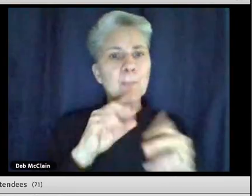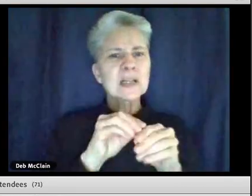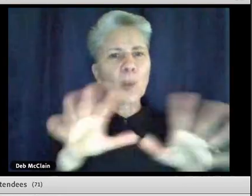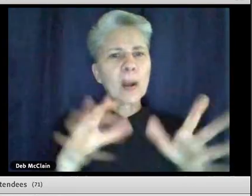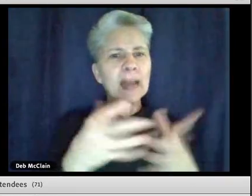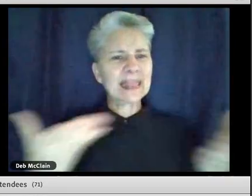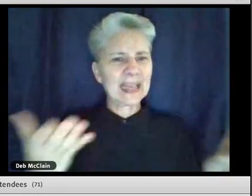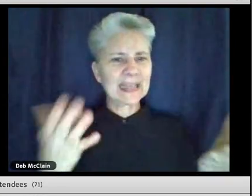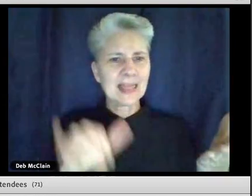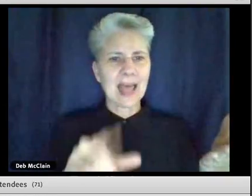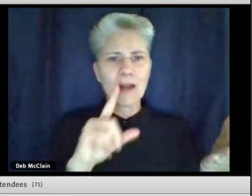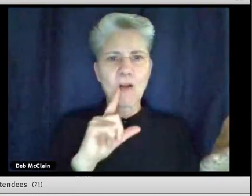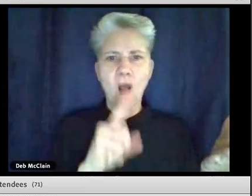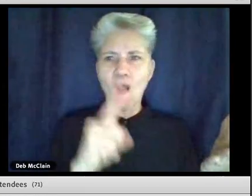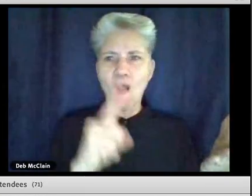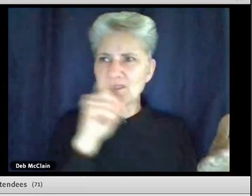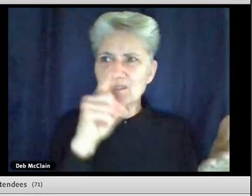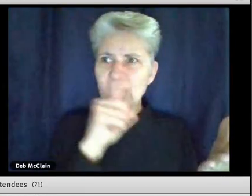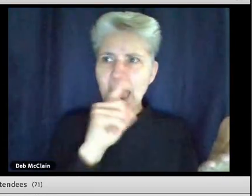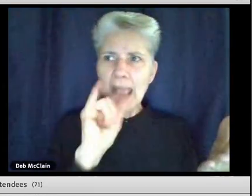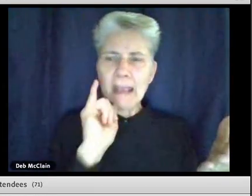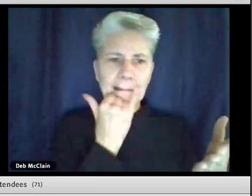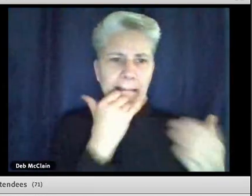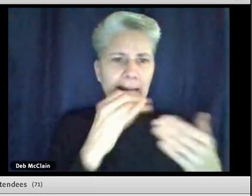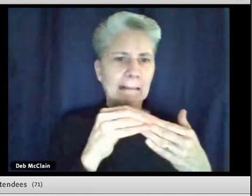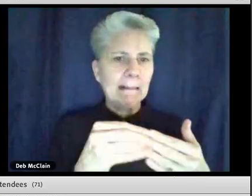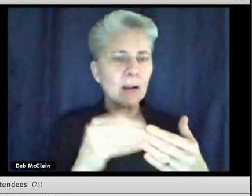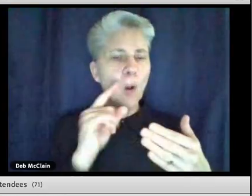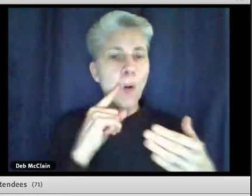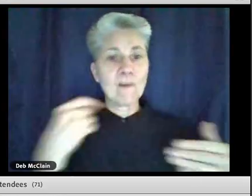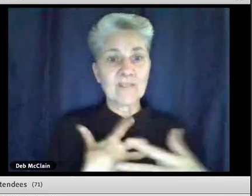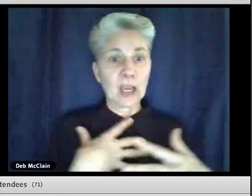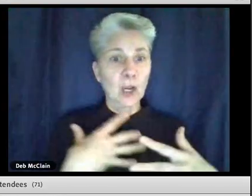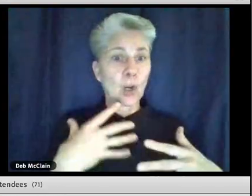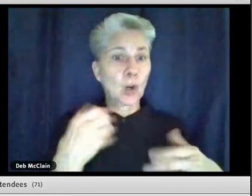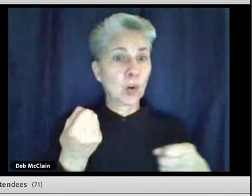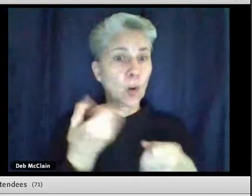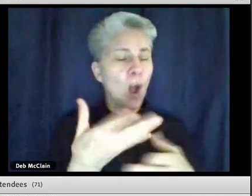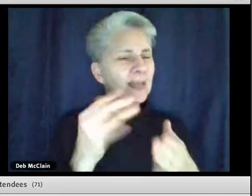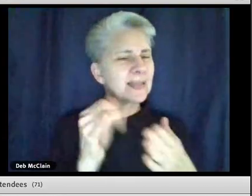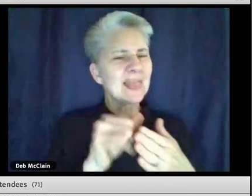we need to be careful of, especially in times like this where people are spreading things that are fake